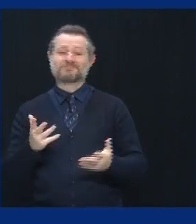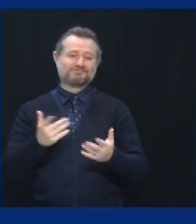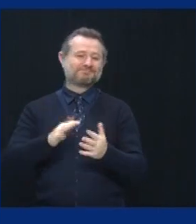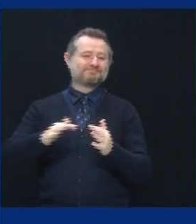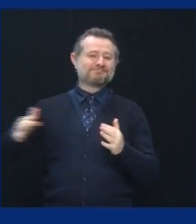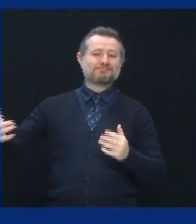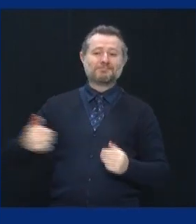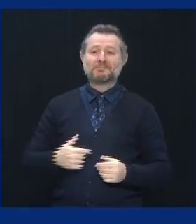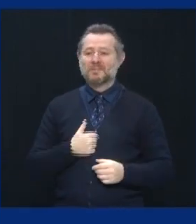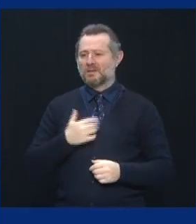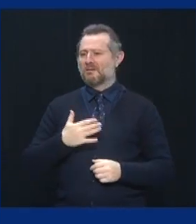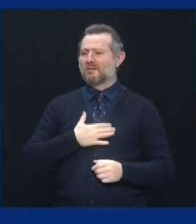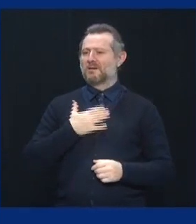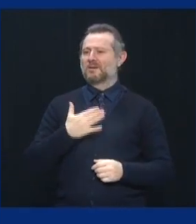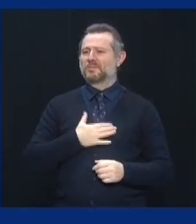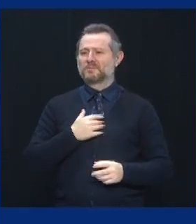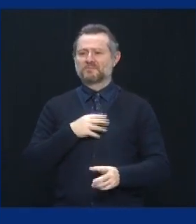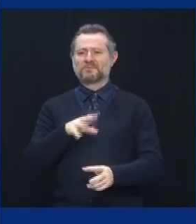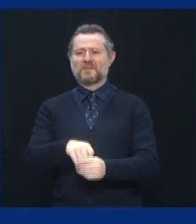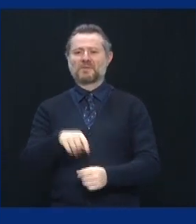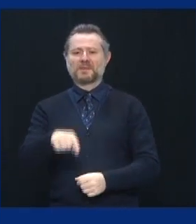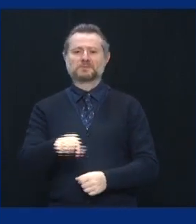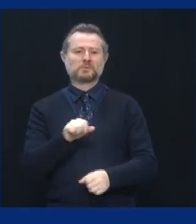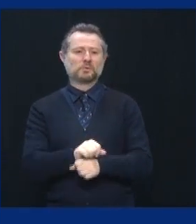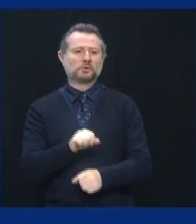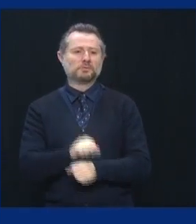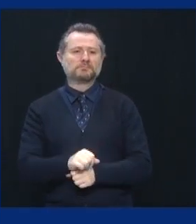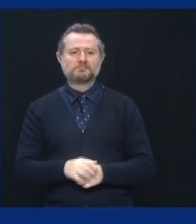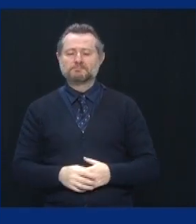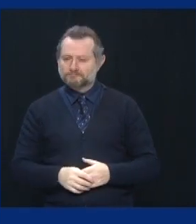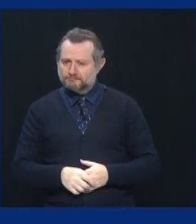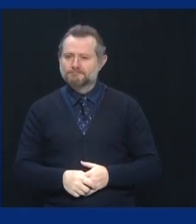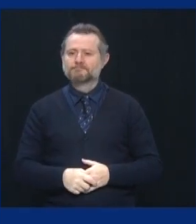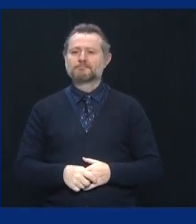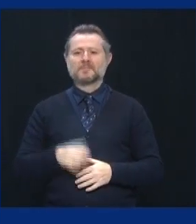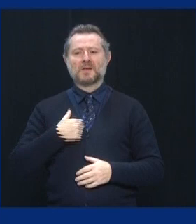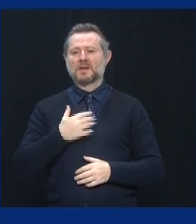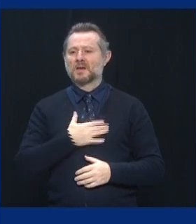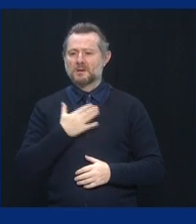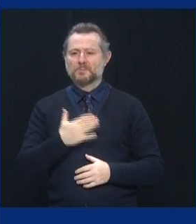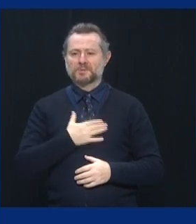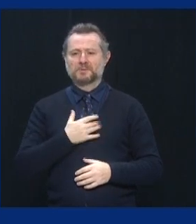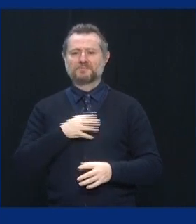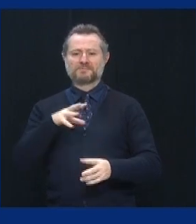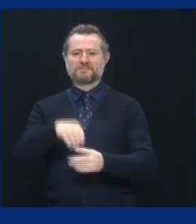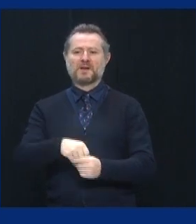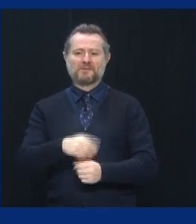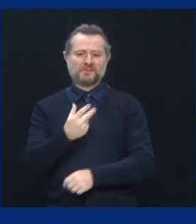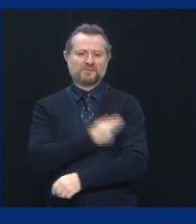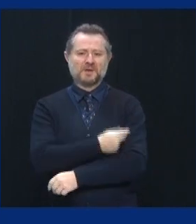TO WORK, REBUILD OUR BUSINESSES, MAKE SURE OUR CHILDREN CAN GO BACK TO SCHOOL OR TO COLLEGE. AND SO WE'RE HAPPY TO BE A PART